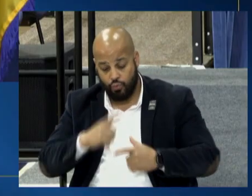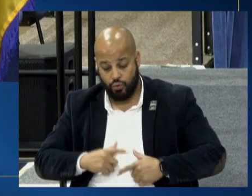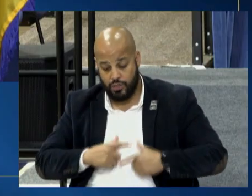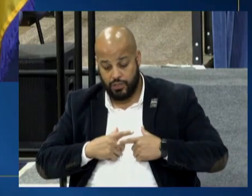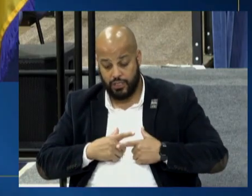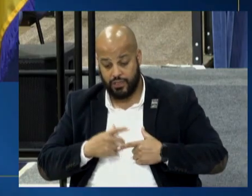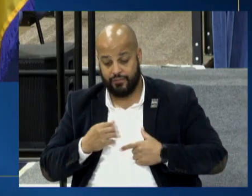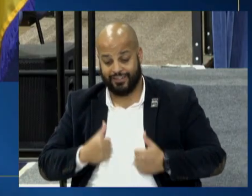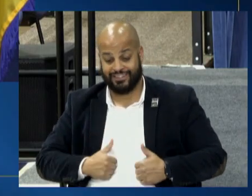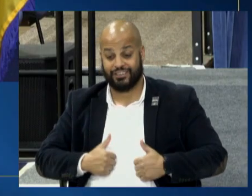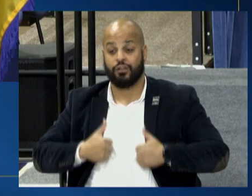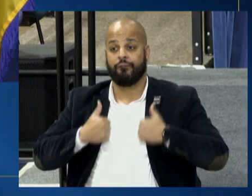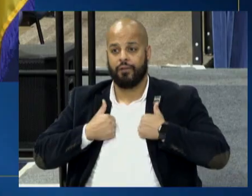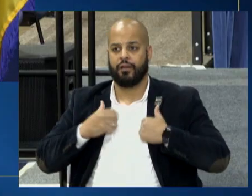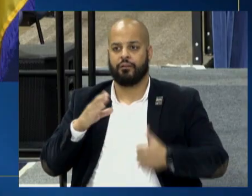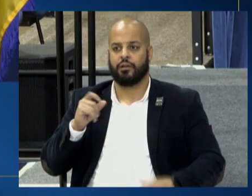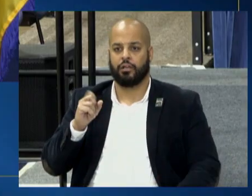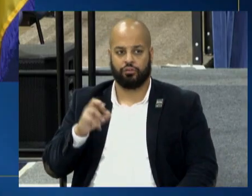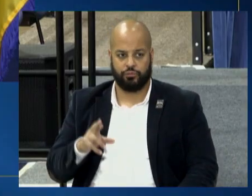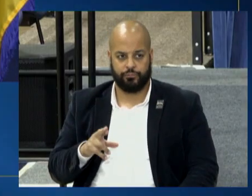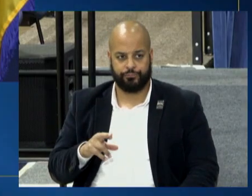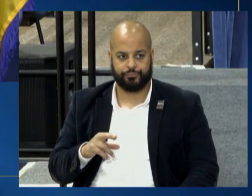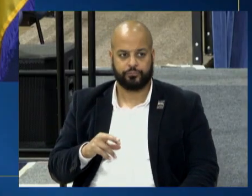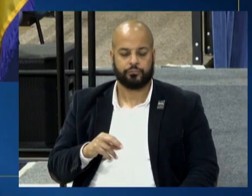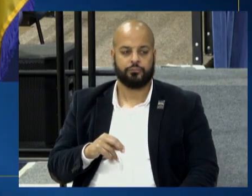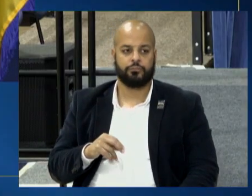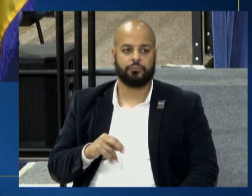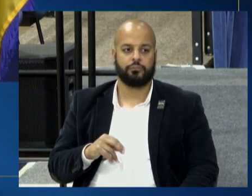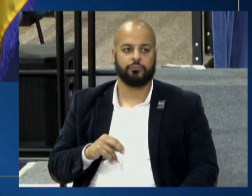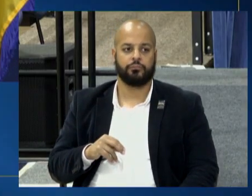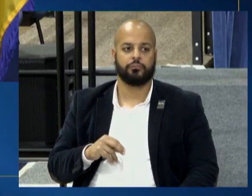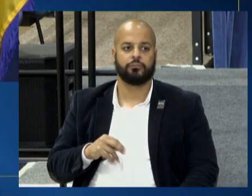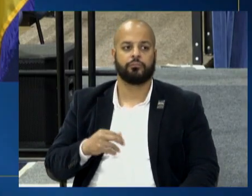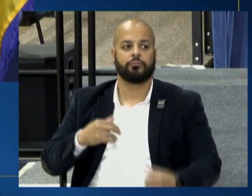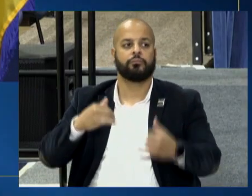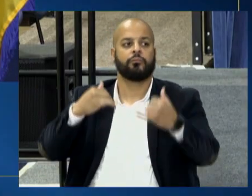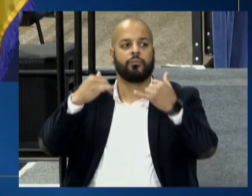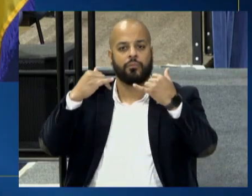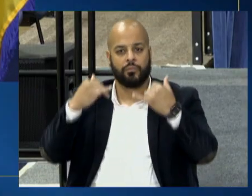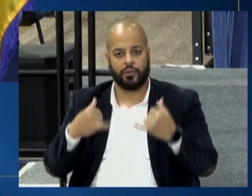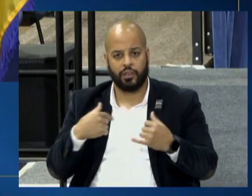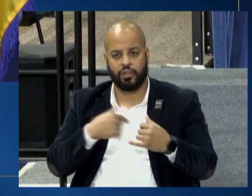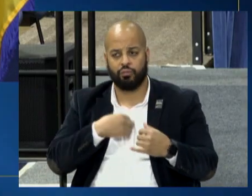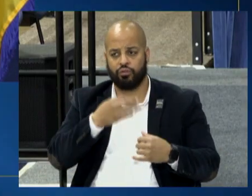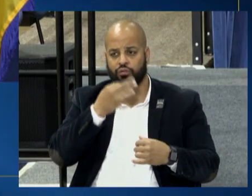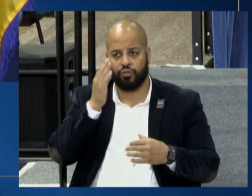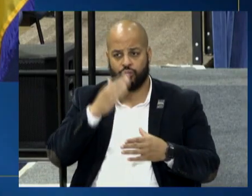EOM began formally in July of 2023 and is now scheduled to end in 2030. We have over